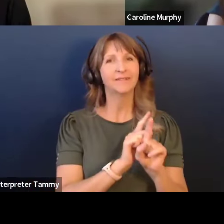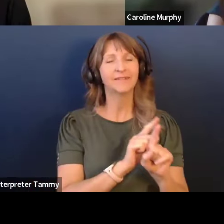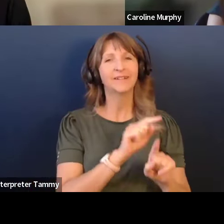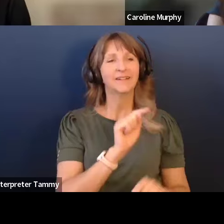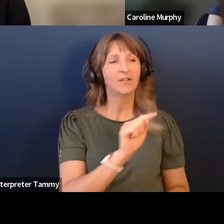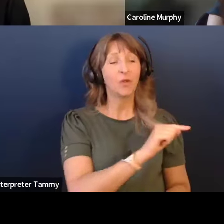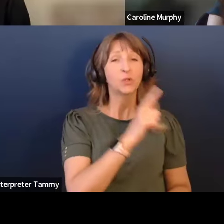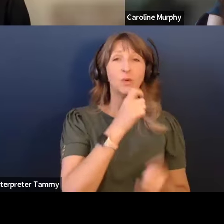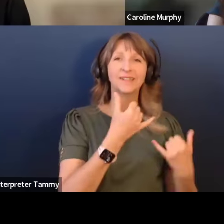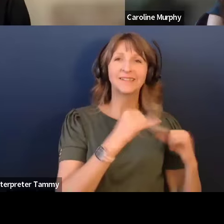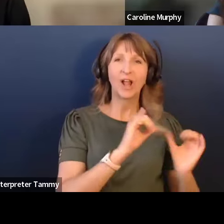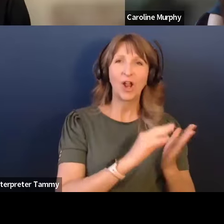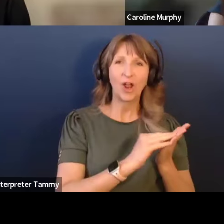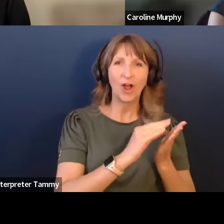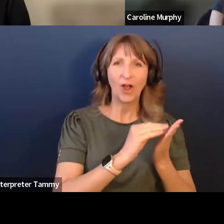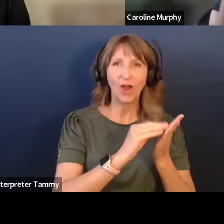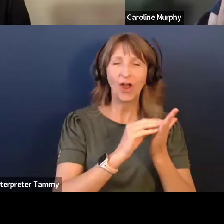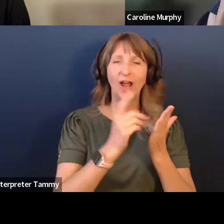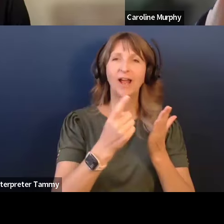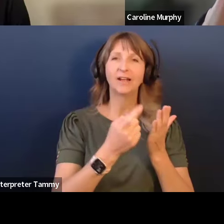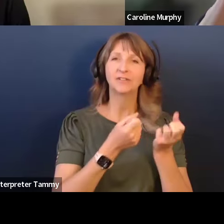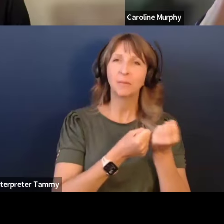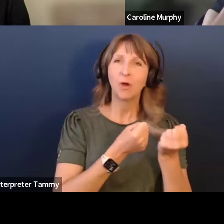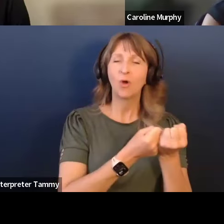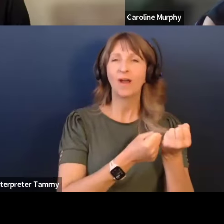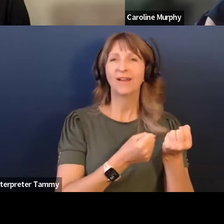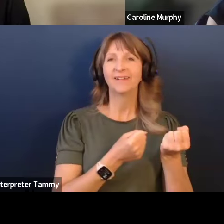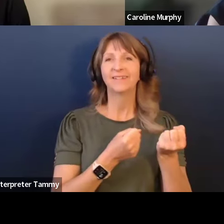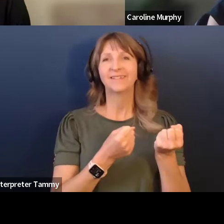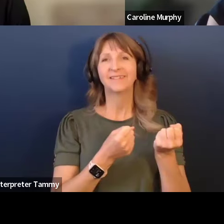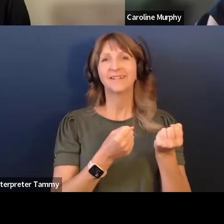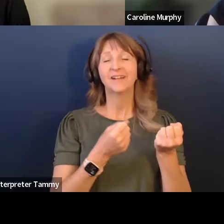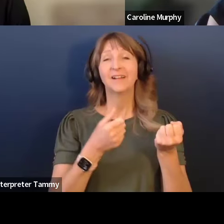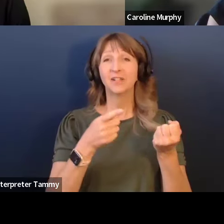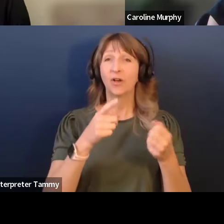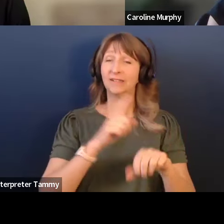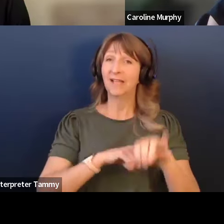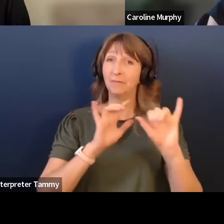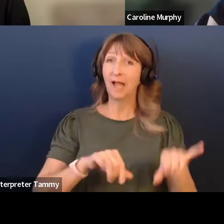themselves and being able to give back as you're still growing yourself is also a very important